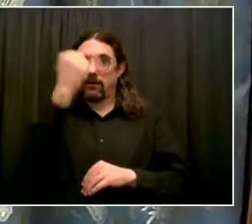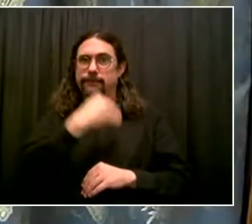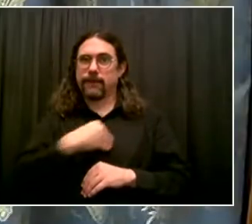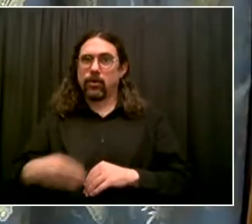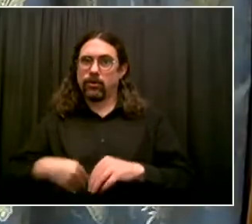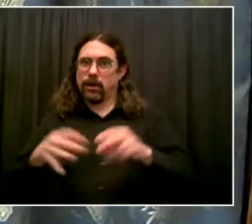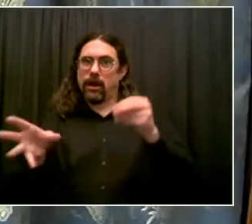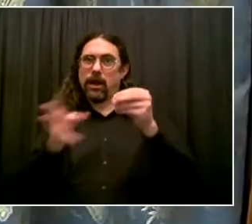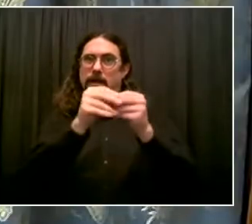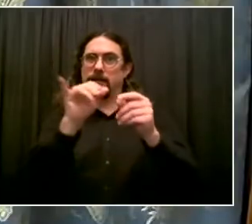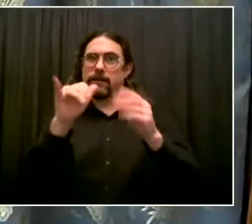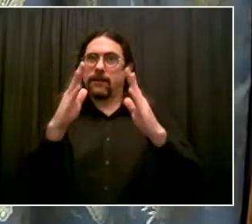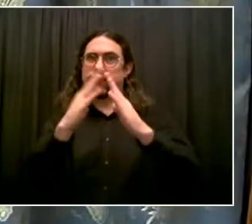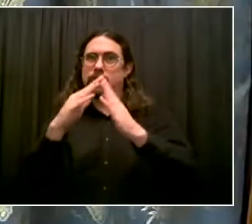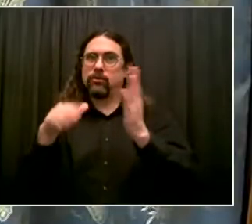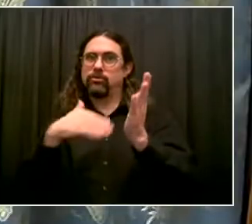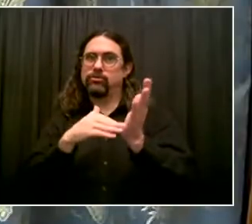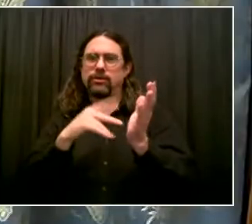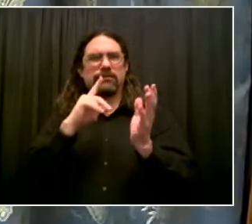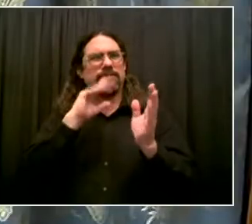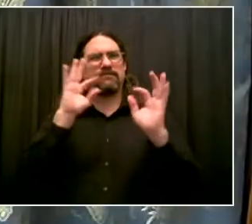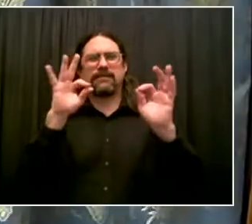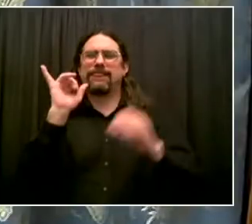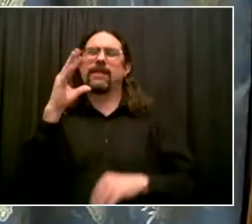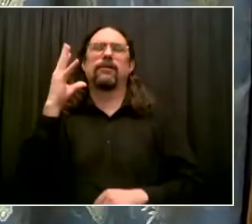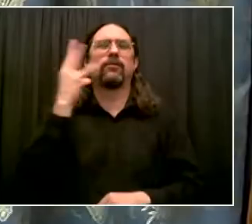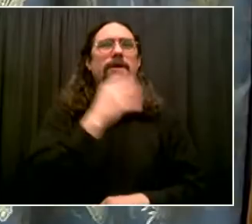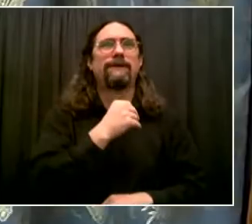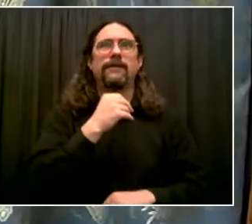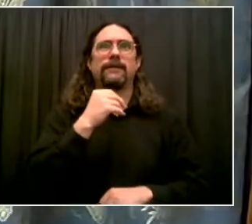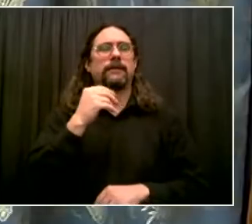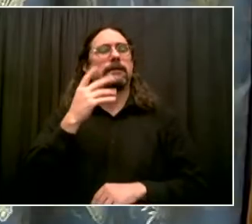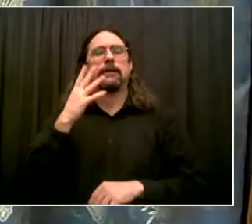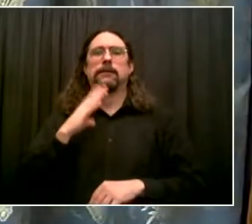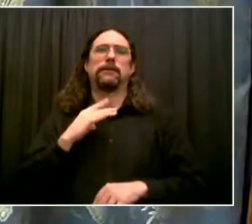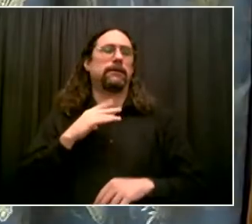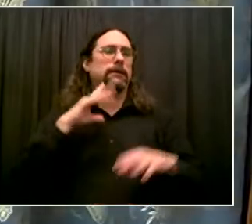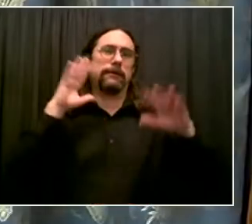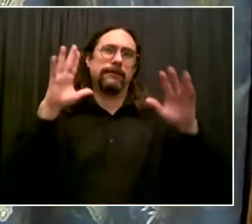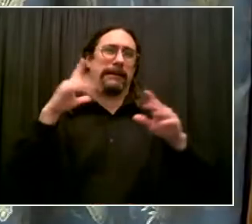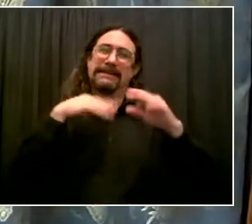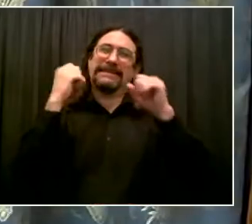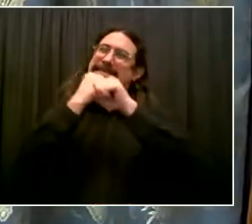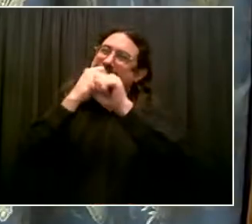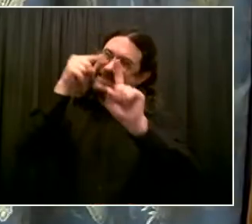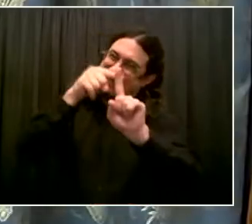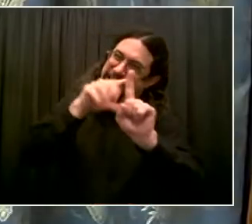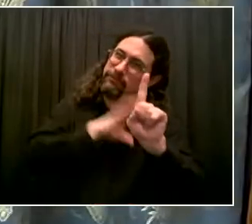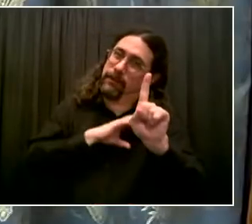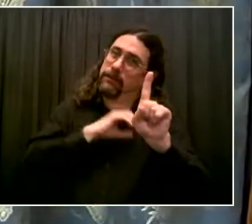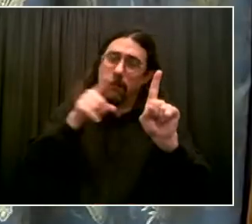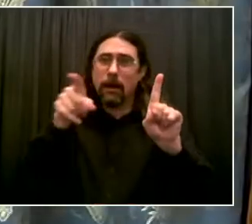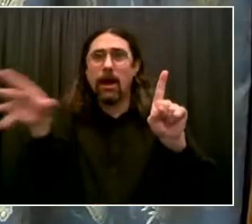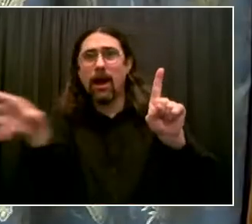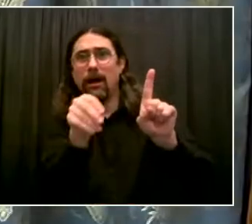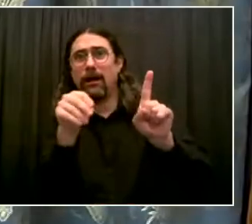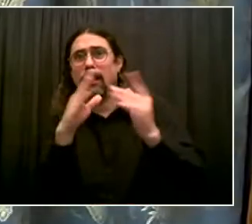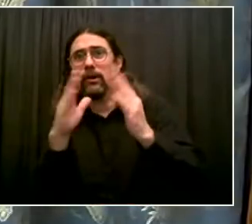QUEENS AND GOES RIGHT ALONG WITH WHAT WE ARE DOING TODAY. SAFE SUMMER NEW YORK CITY.